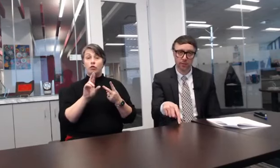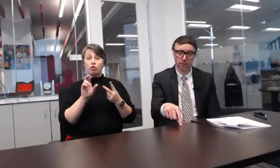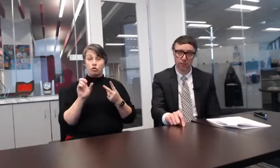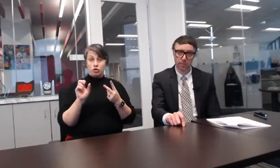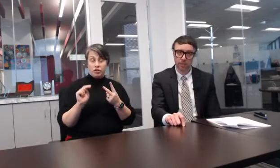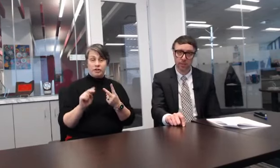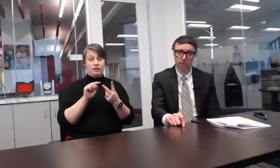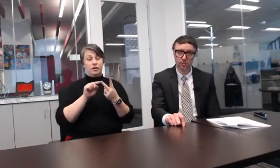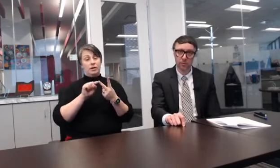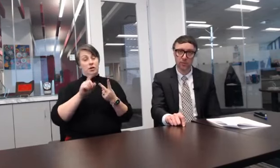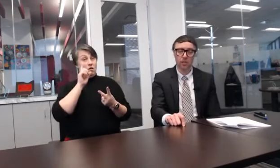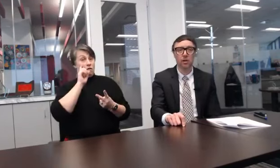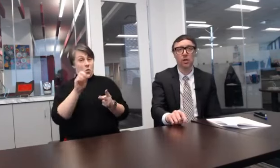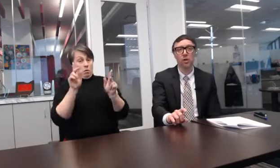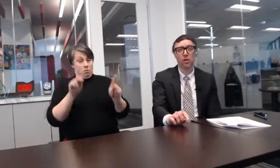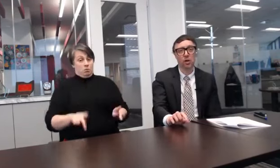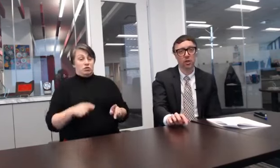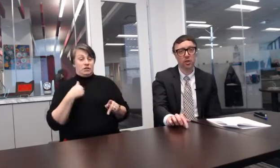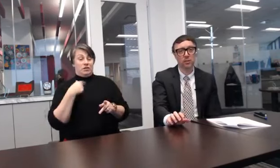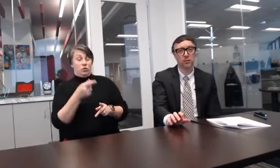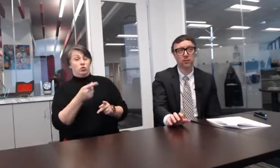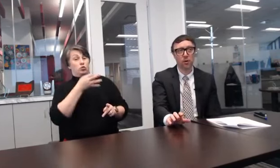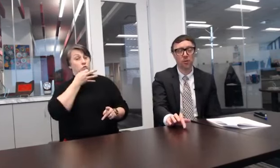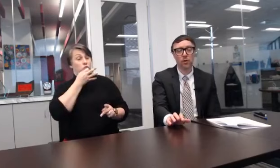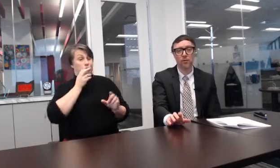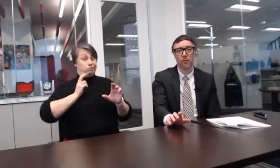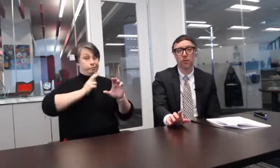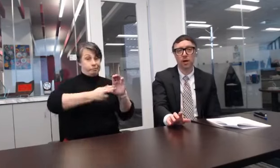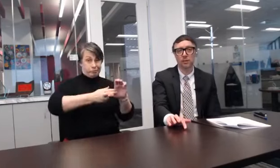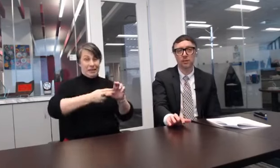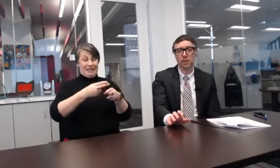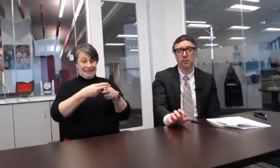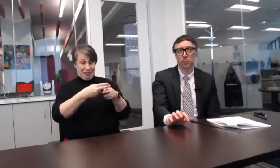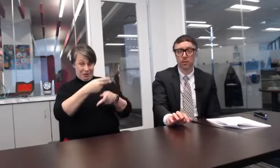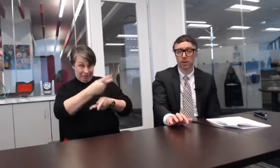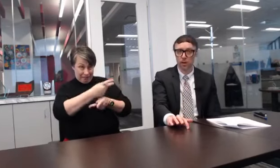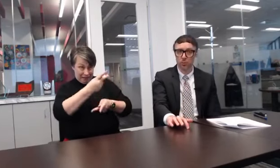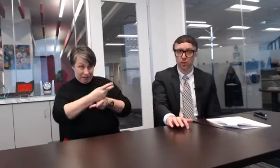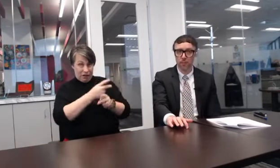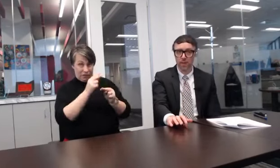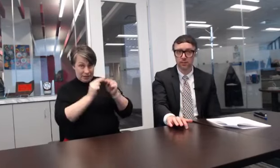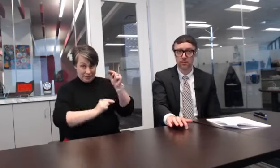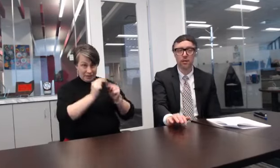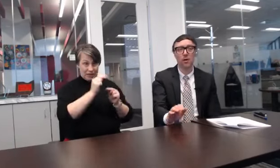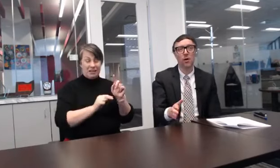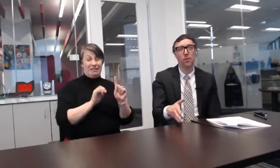an Intermediate Care Facility. Currently it's only for ICFs with nine or more beds.